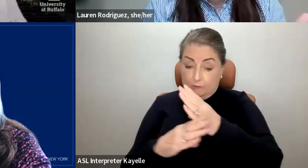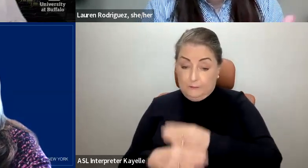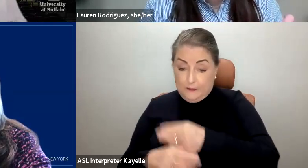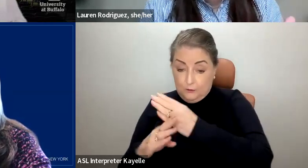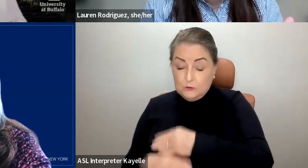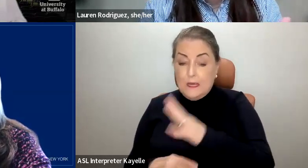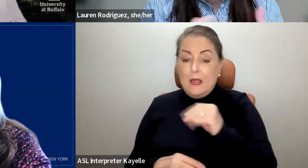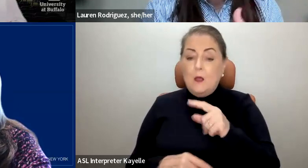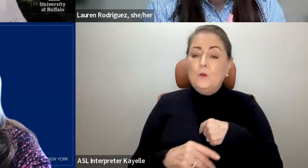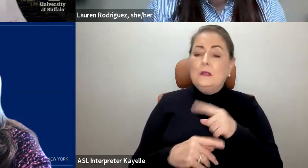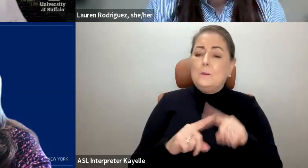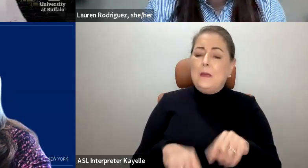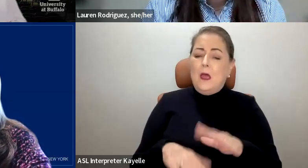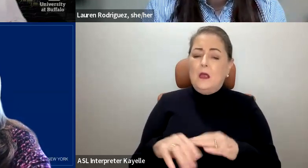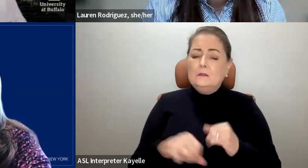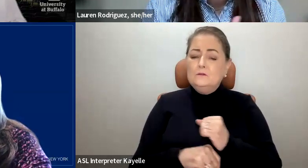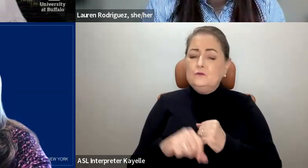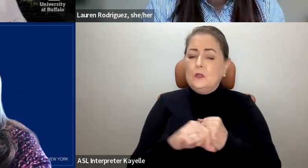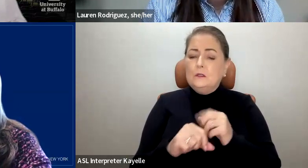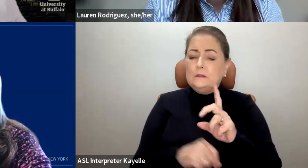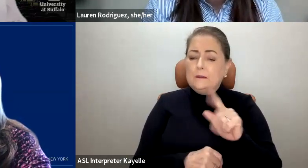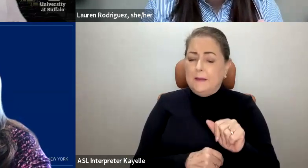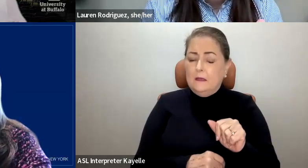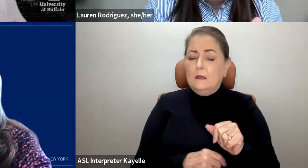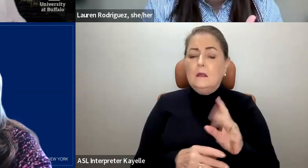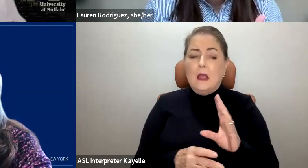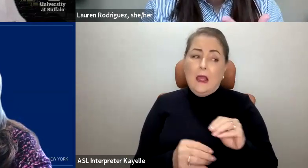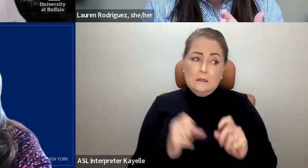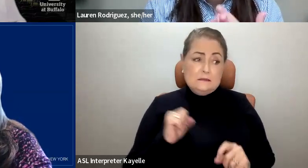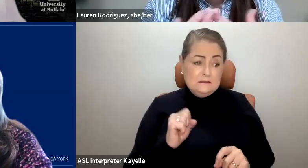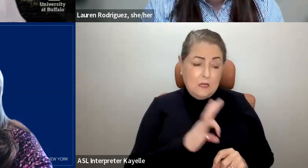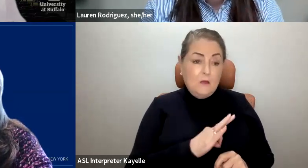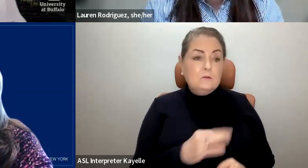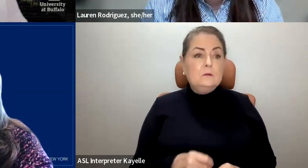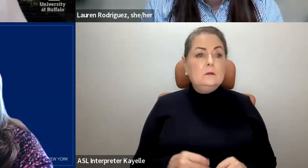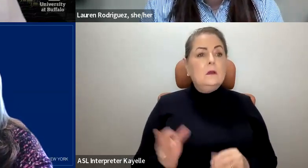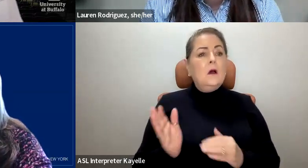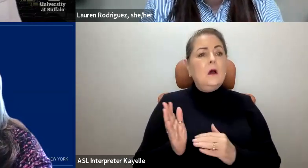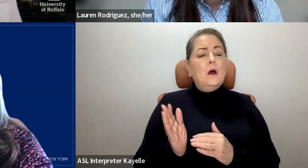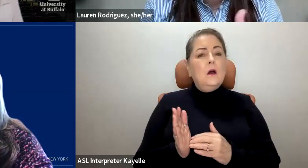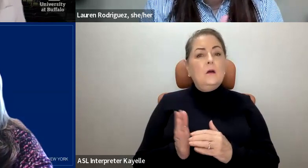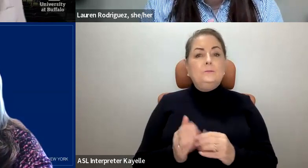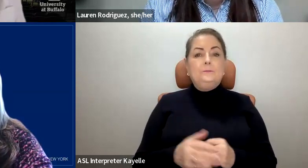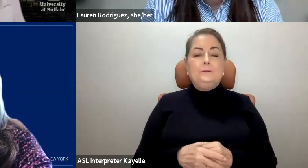know, depending on the structure of the disability office, as well as the staffing, a lot of staff time may be spent on these